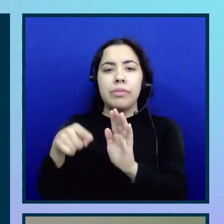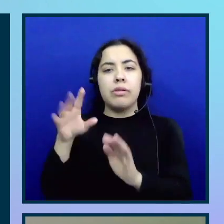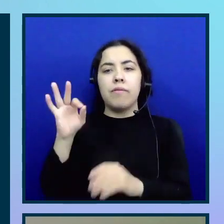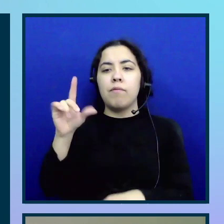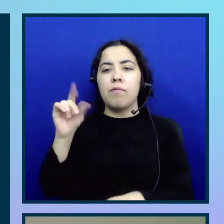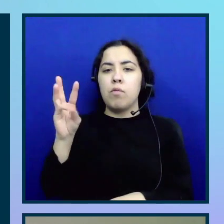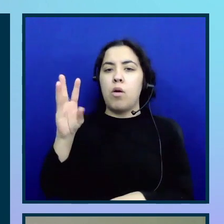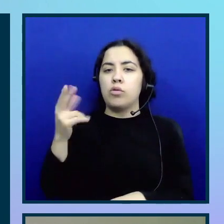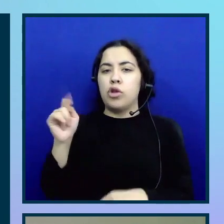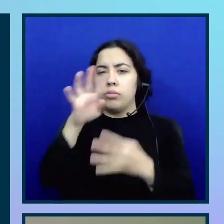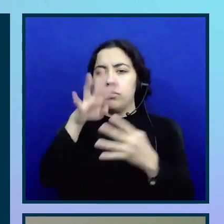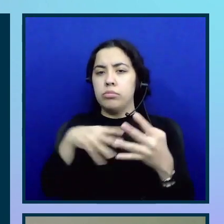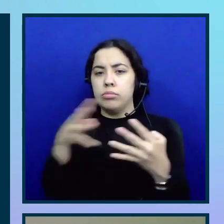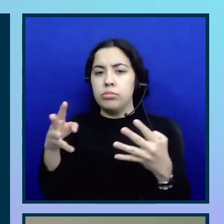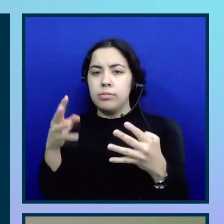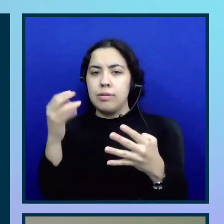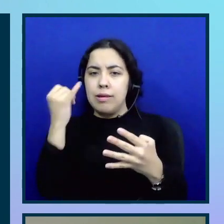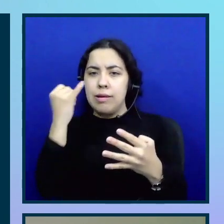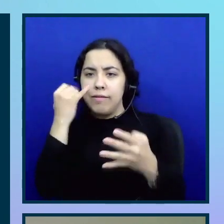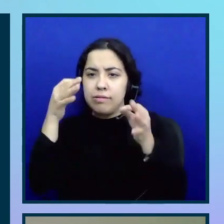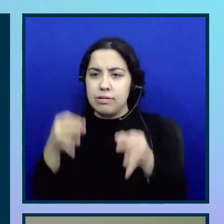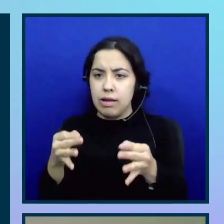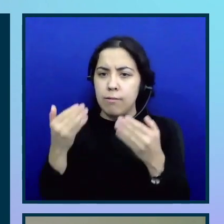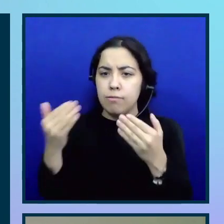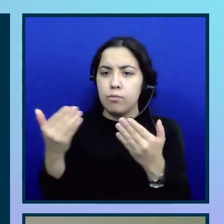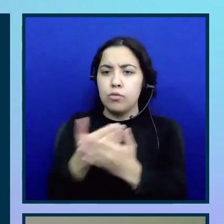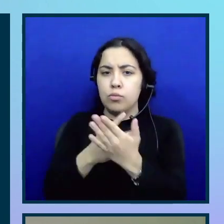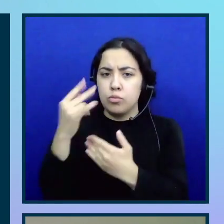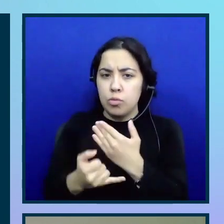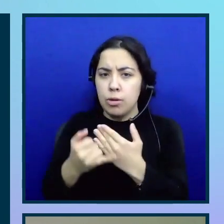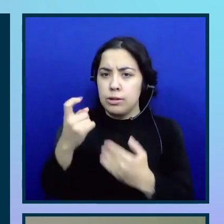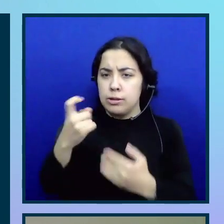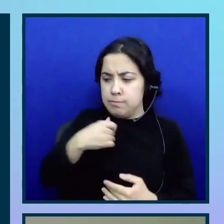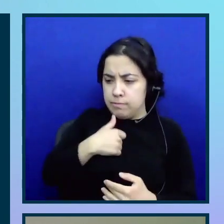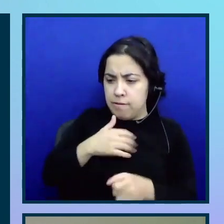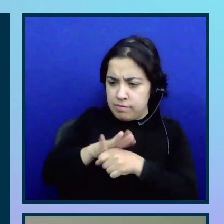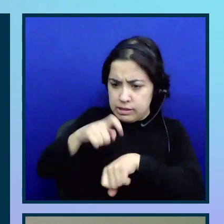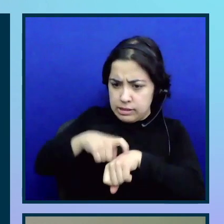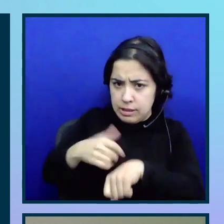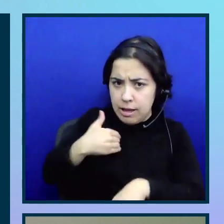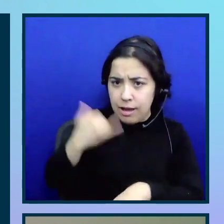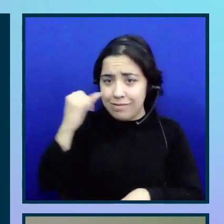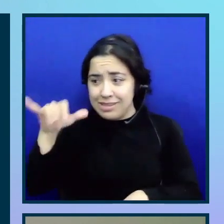whether you should decide to take on a new project. Should ask yourself, do you have enough time for this? If no, don't do it. If yes, no, you're wrong.